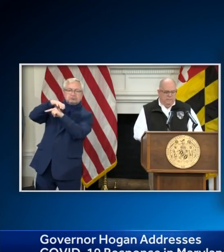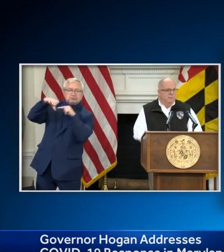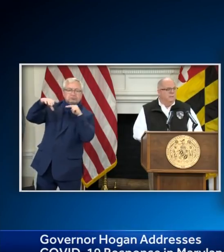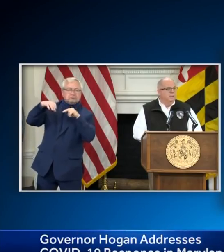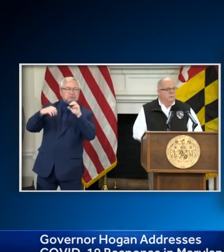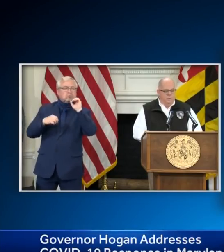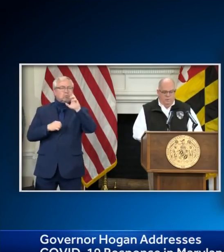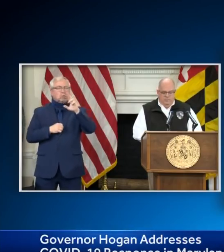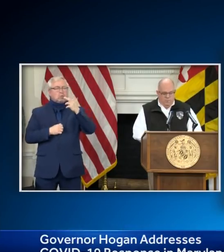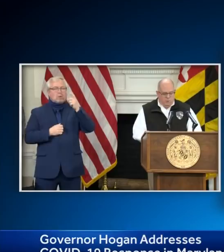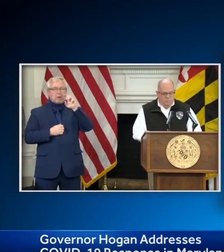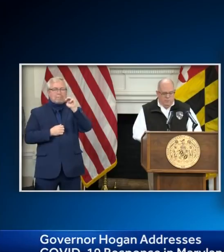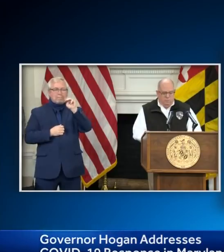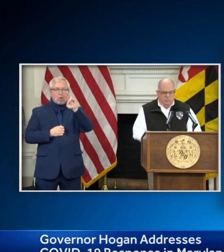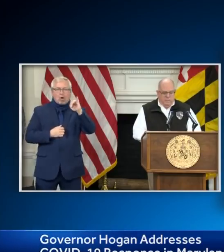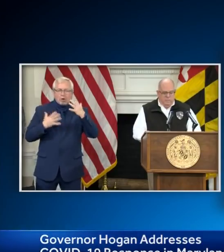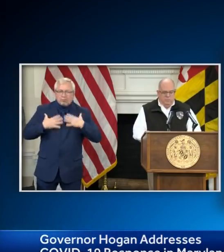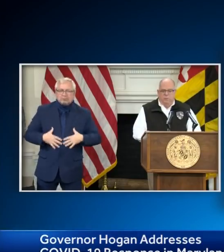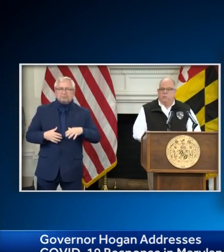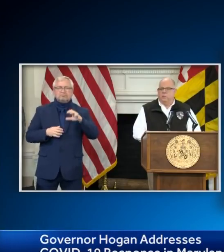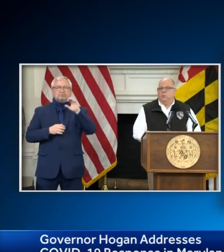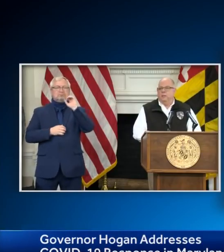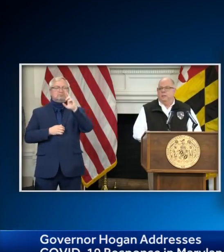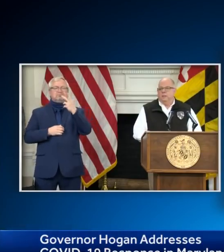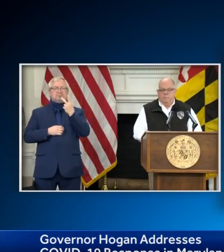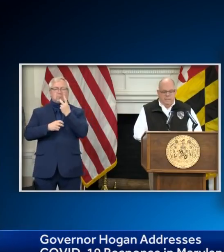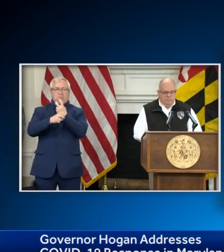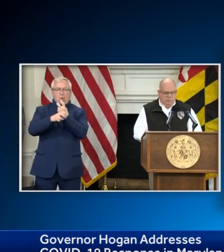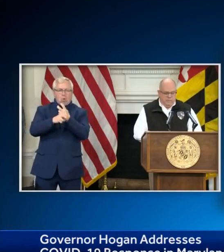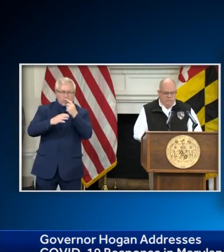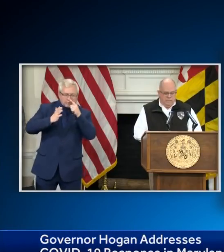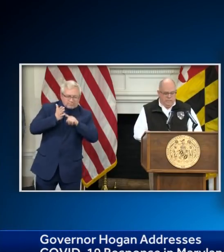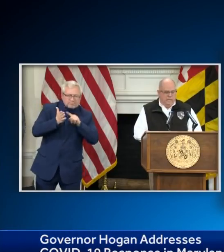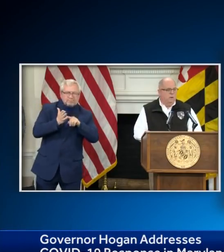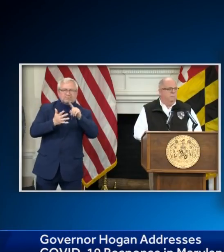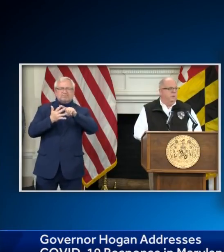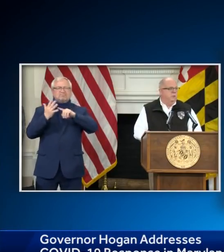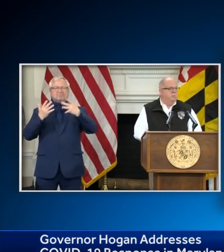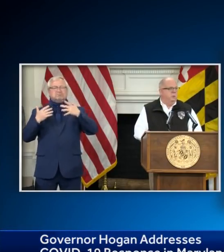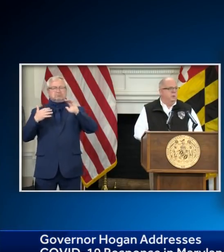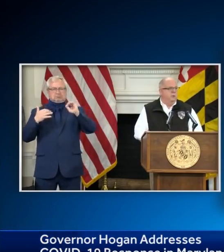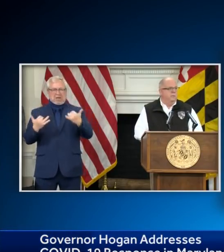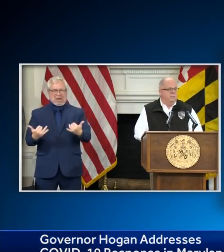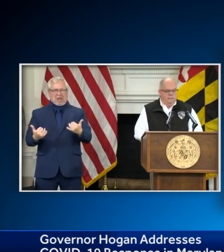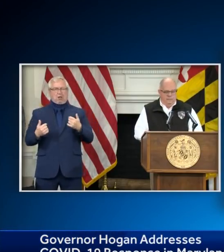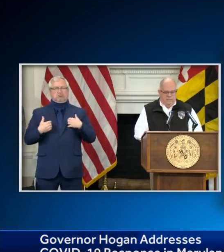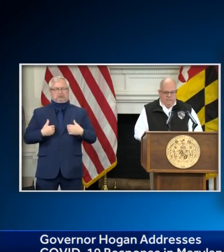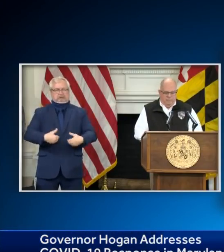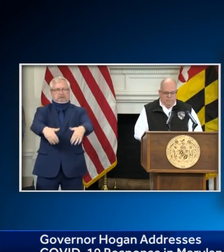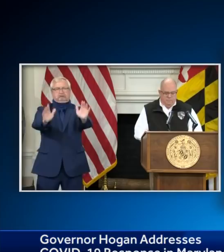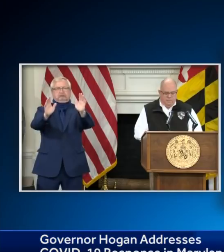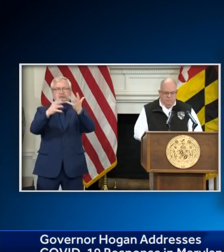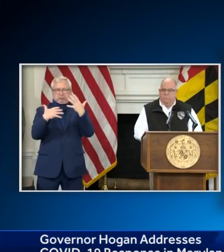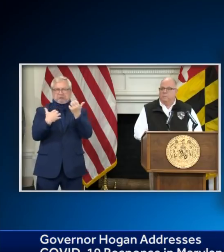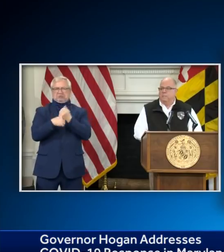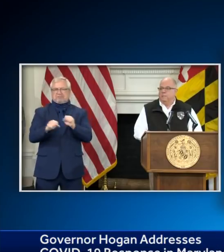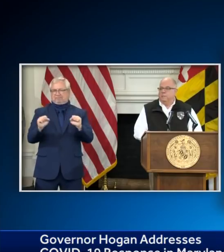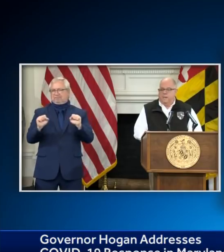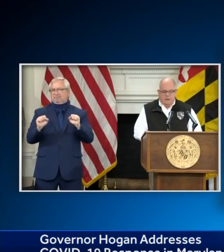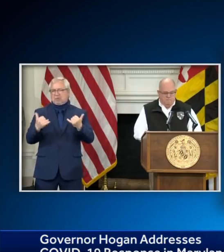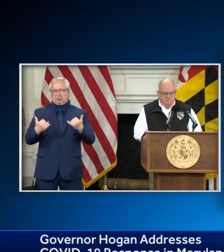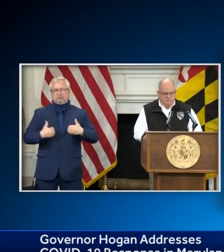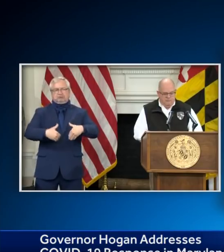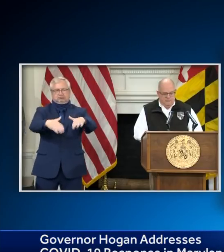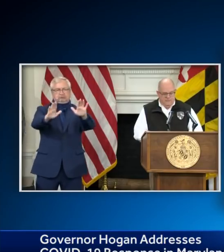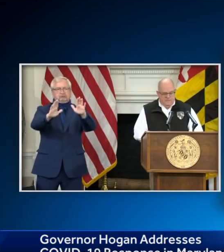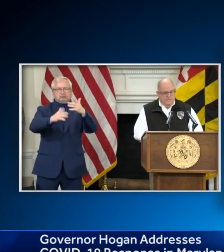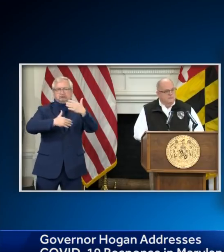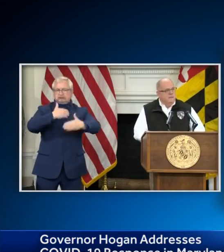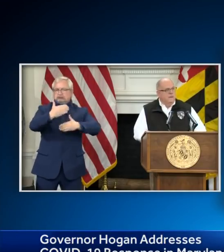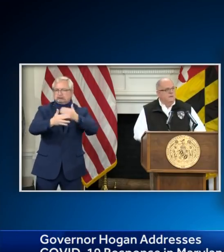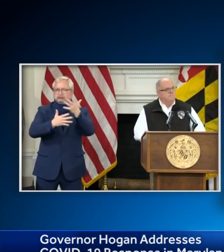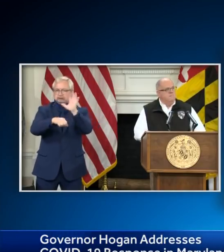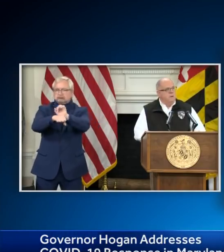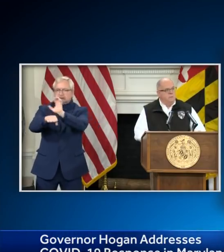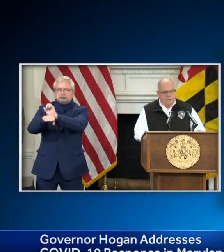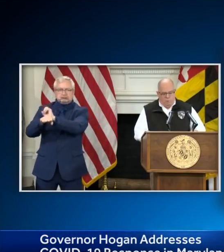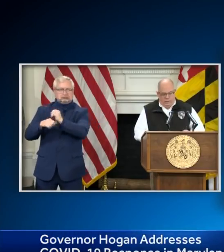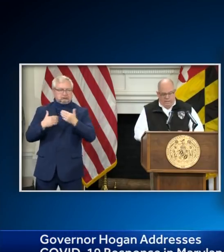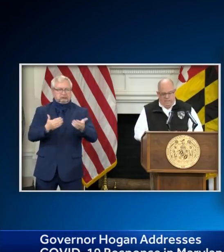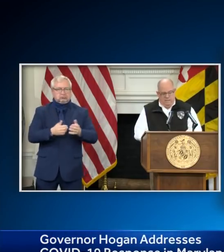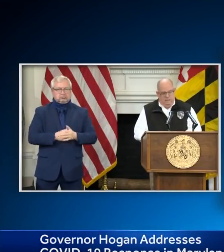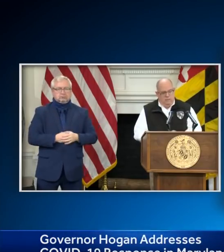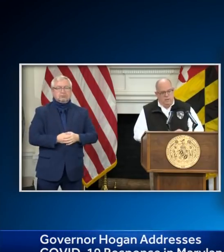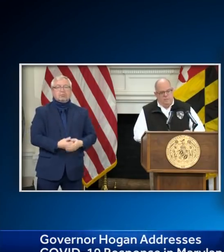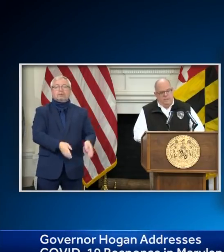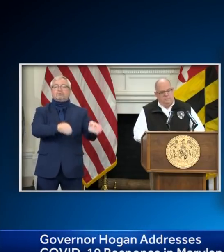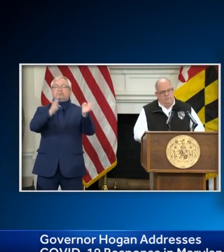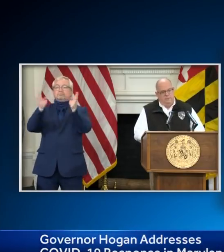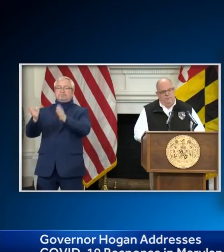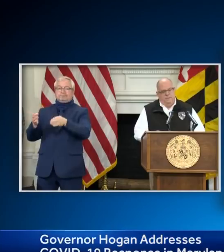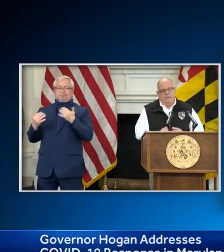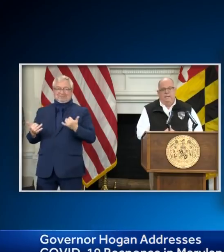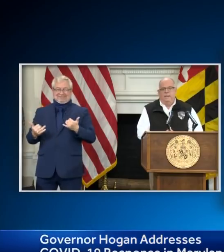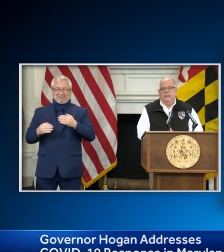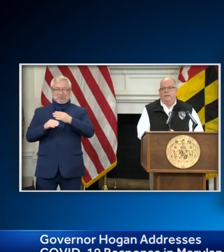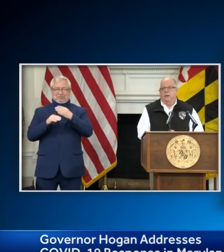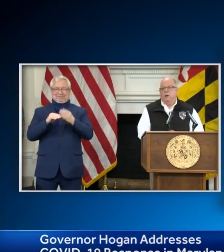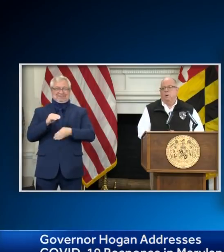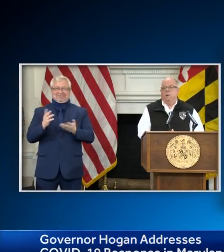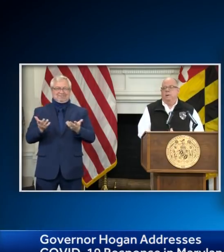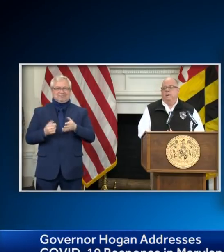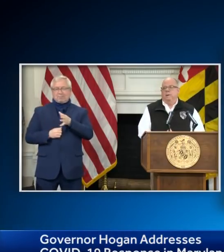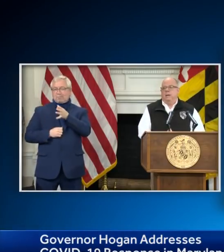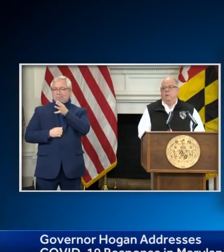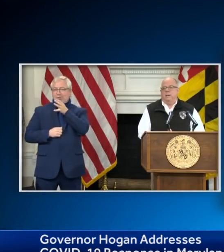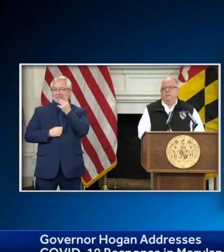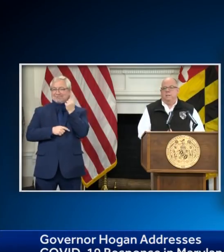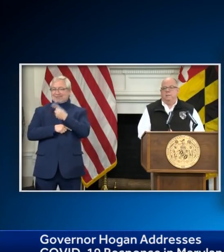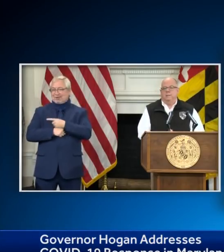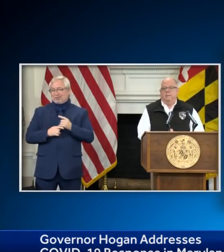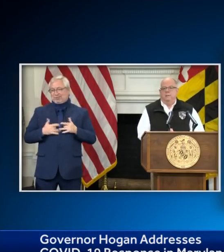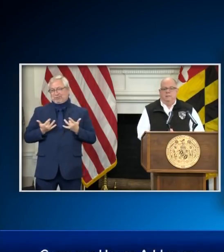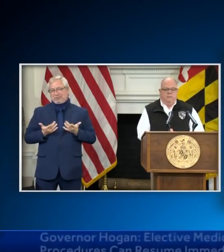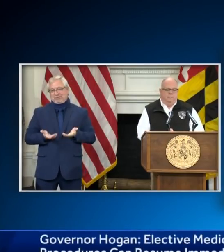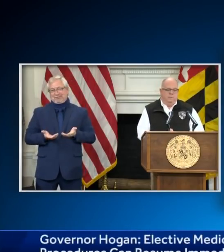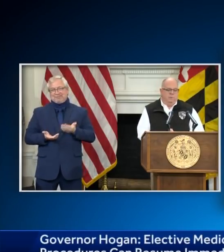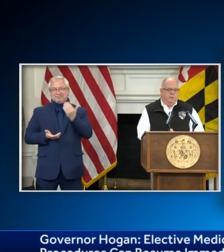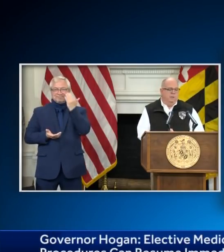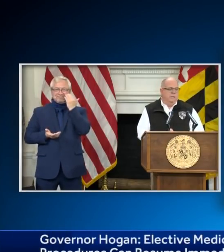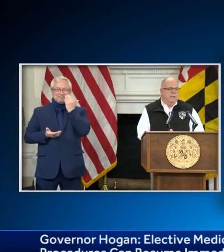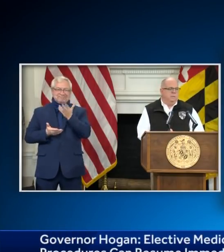IF THERE’S SOMETHING YOU HAVE HAD TO DELAY, LIKE A PET SCAN OR BIOPSY, OR ORTHOPEDIC PROCEDURE, YOU SHOULD BE ABLE TO TAKE CARE OF THESE IMPORTANT TIME SENSITIVE PROCEDURES.